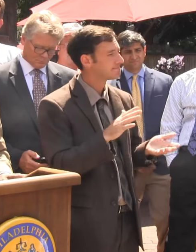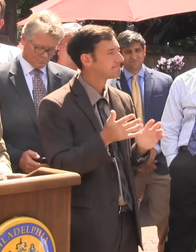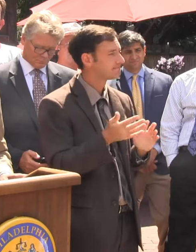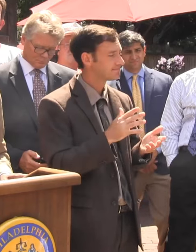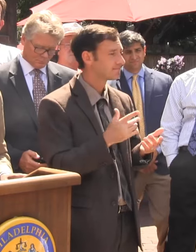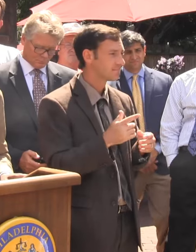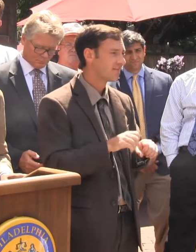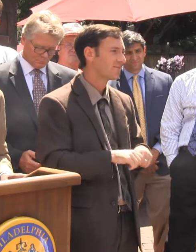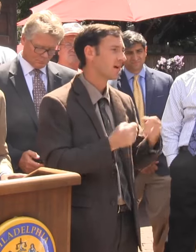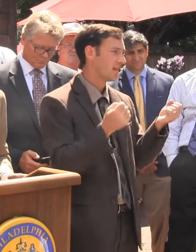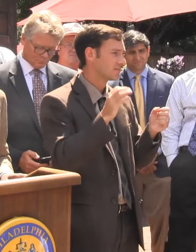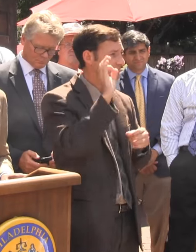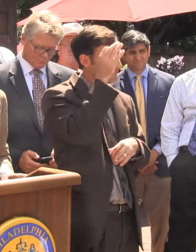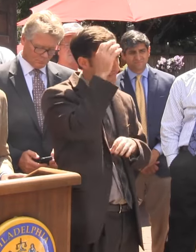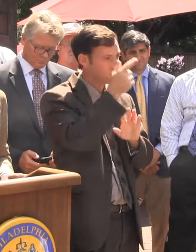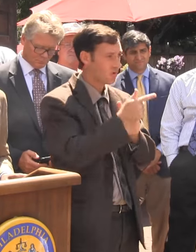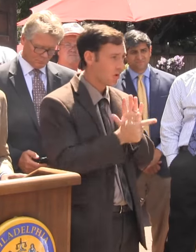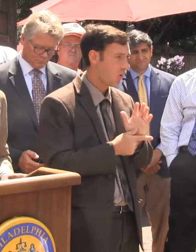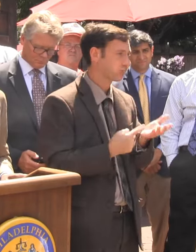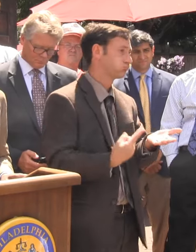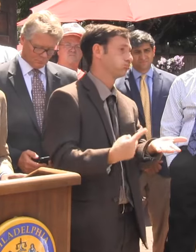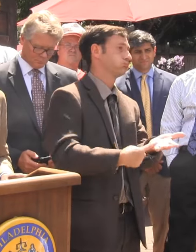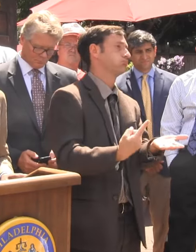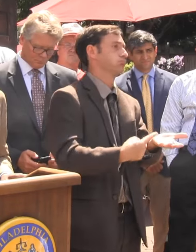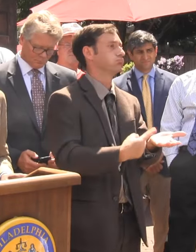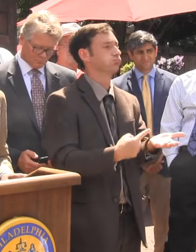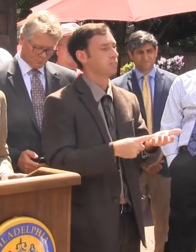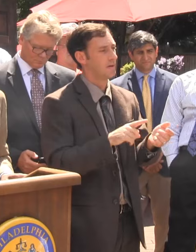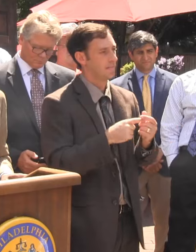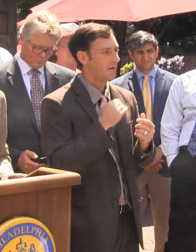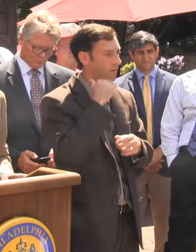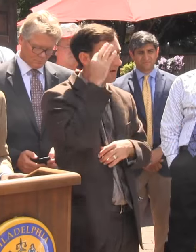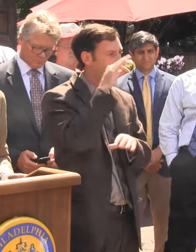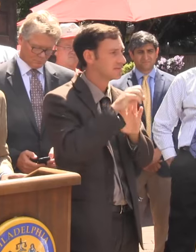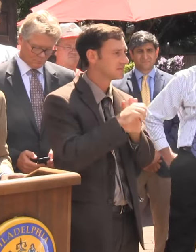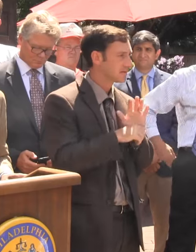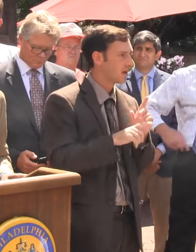of a violation of federal law to get into discussion about head of states actual movement